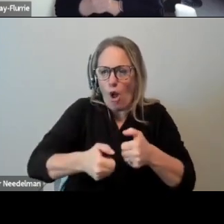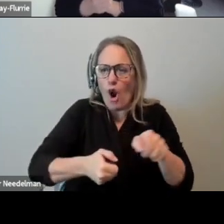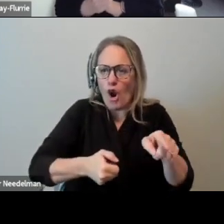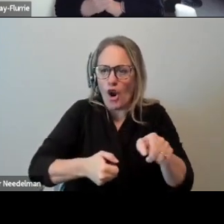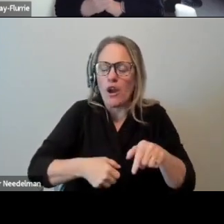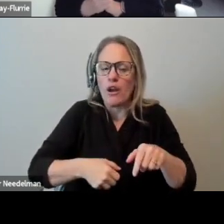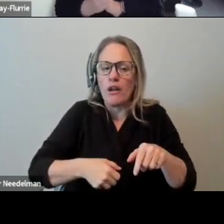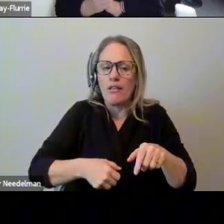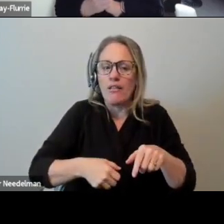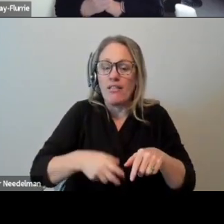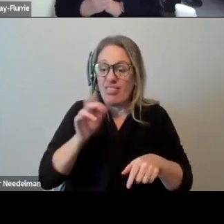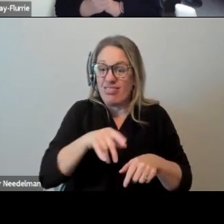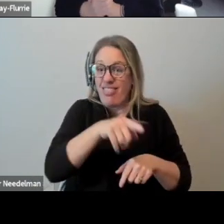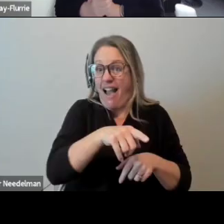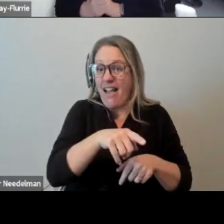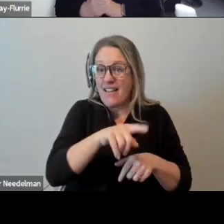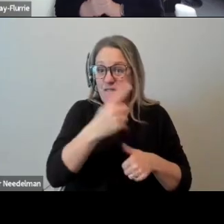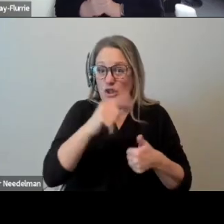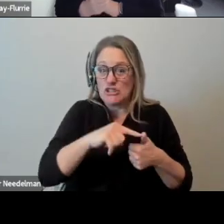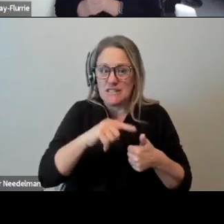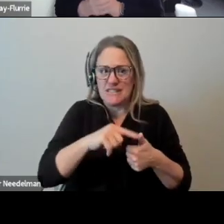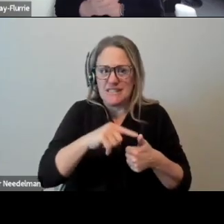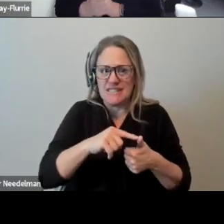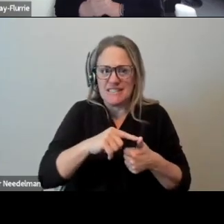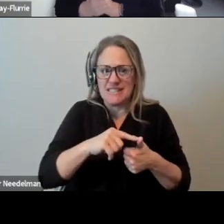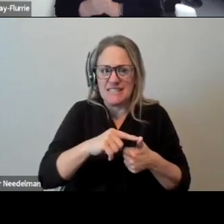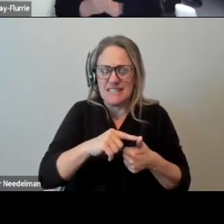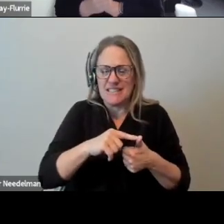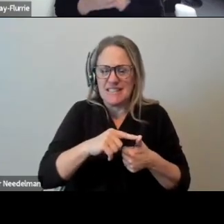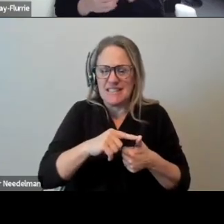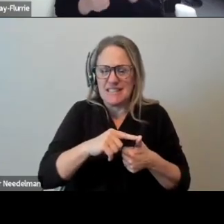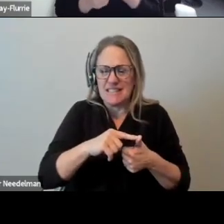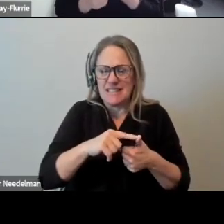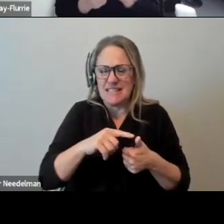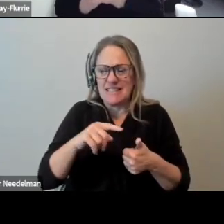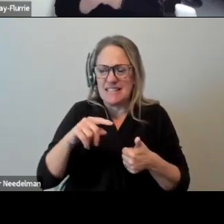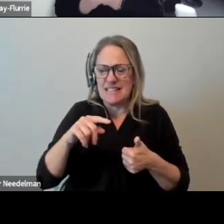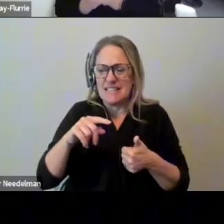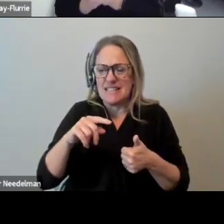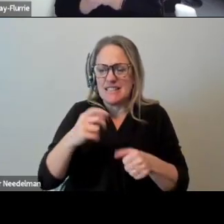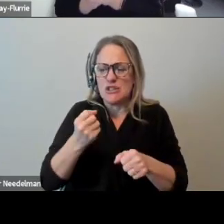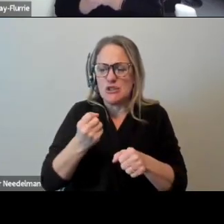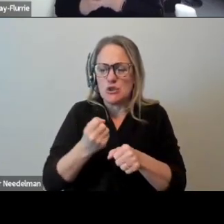This one was a serial hackathon project. It actually came in two years in a row into